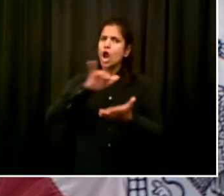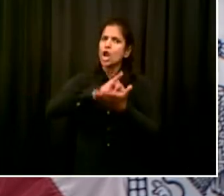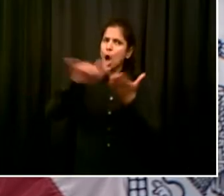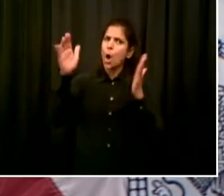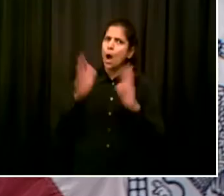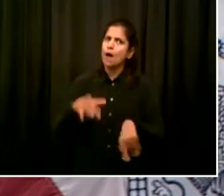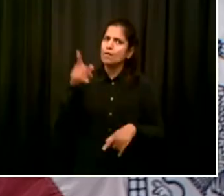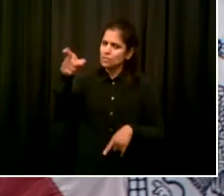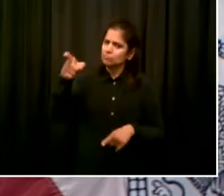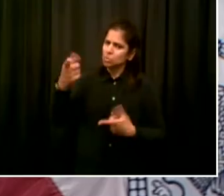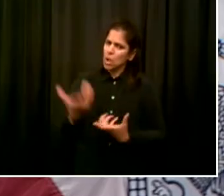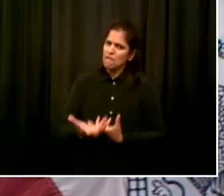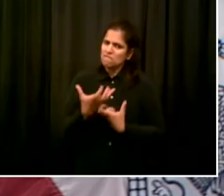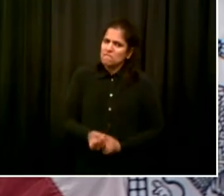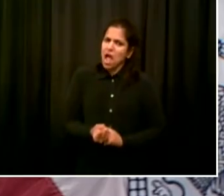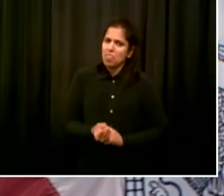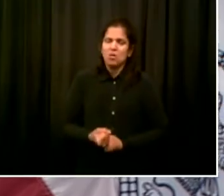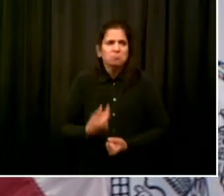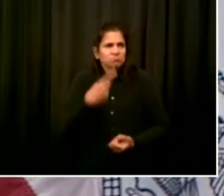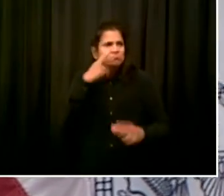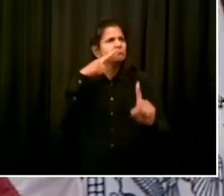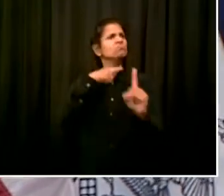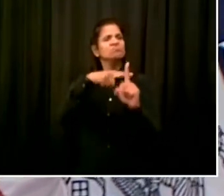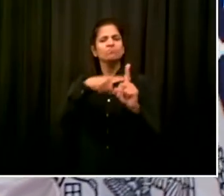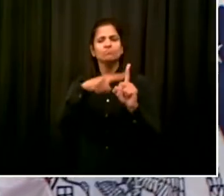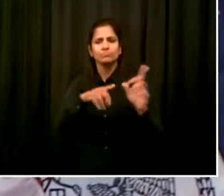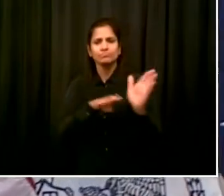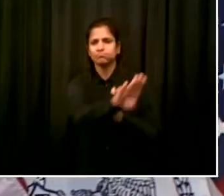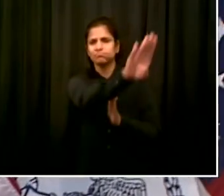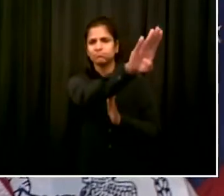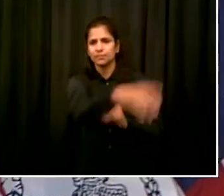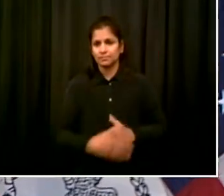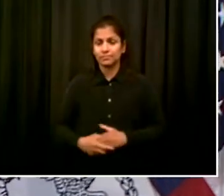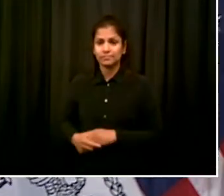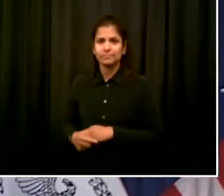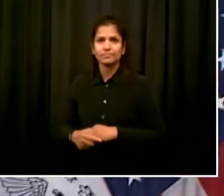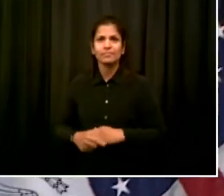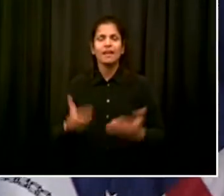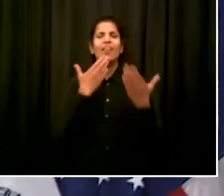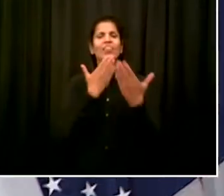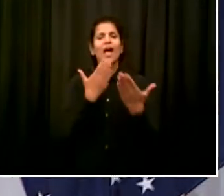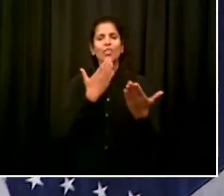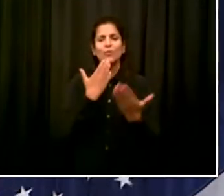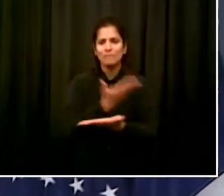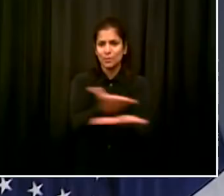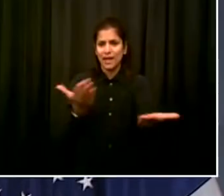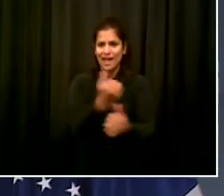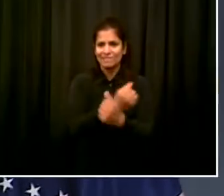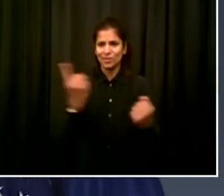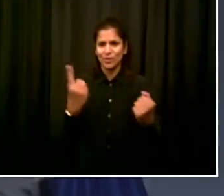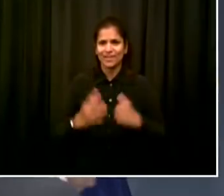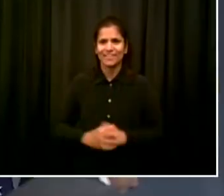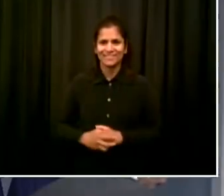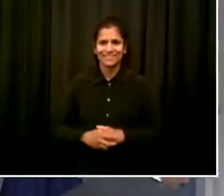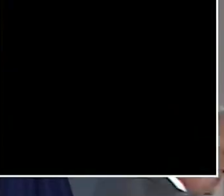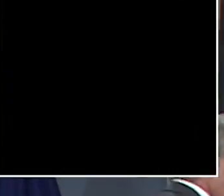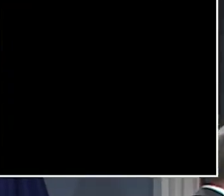NEW YORKERS THEN YOU HAVE FAITH IN THIS PLACE IN OUR FUTURE . I WANT TO THANK EVERYONE FOR YOUR HARD WORK